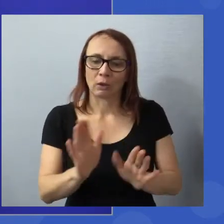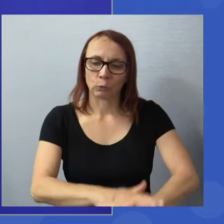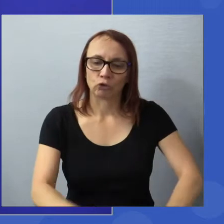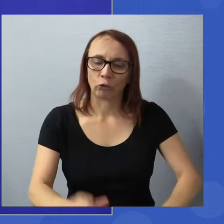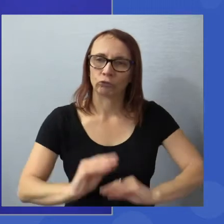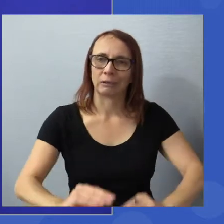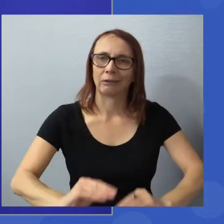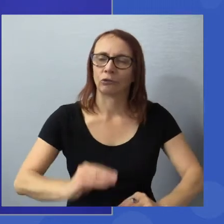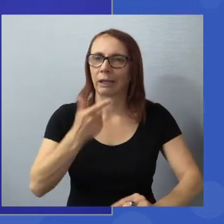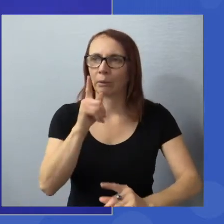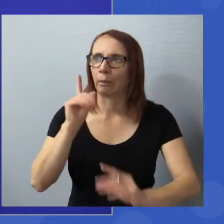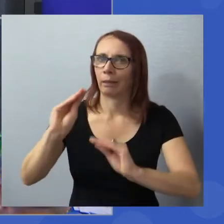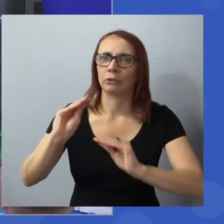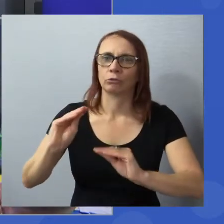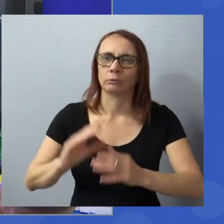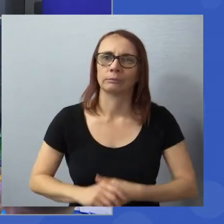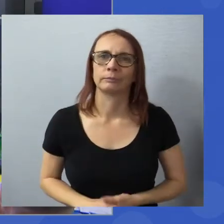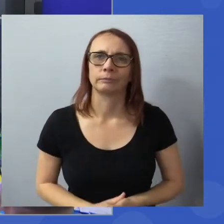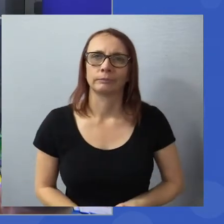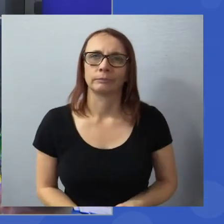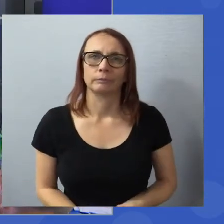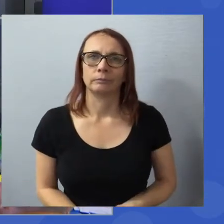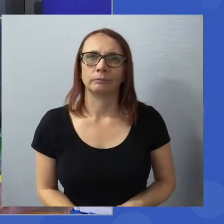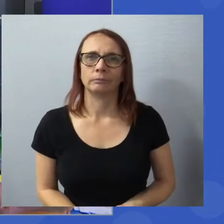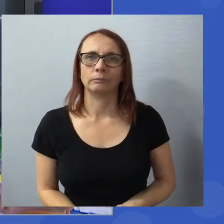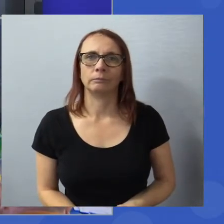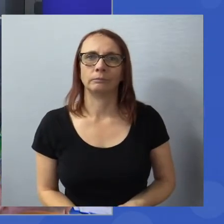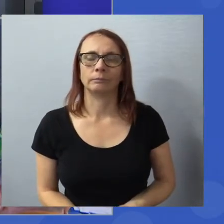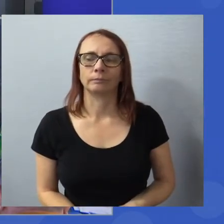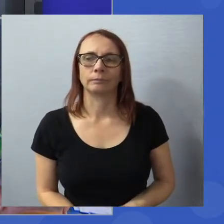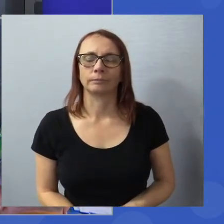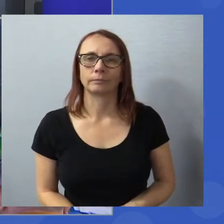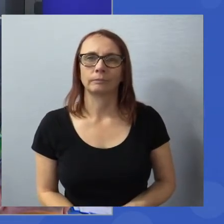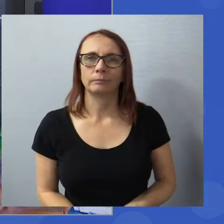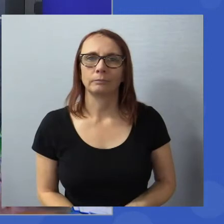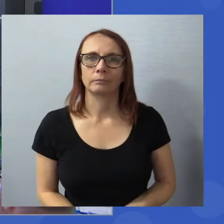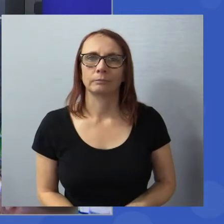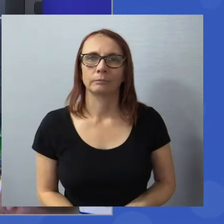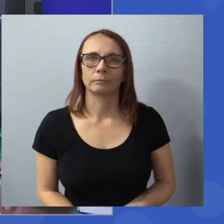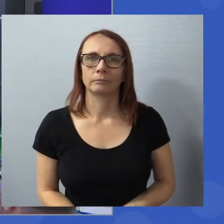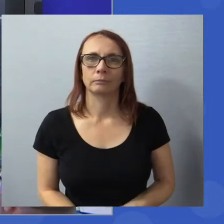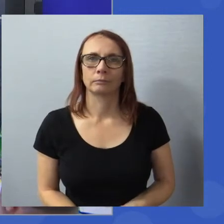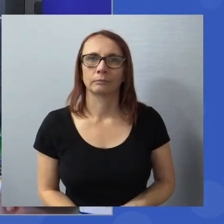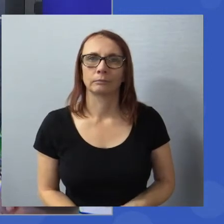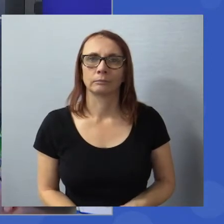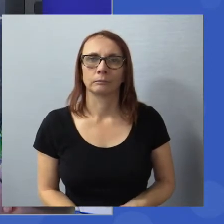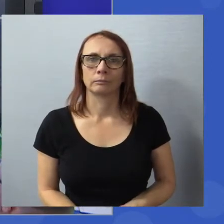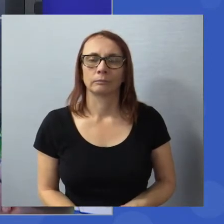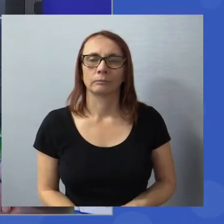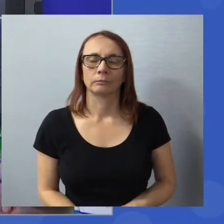support them